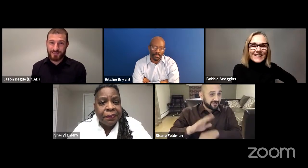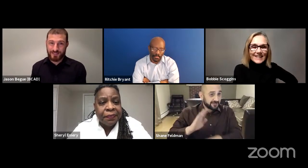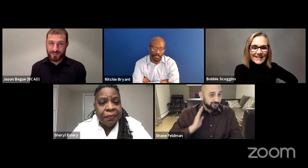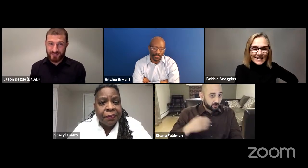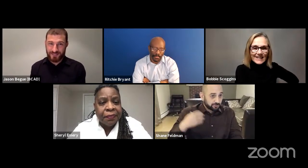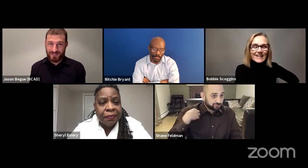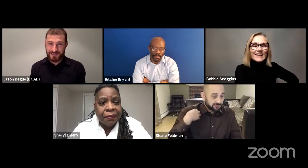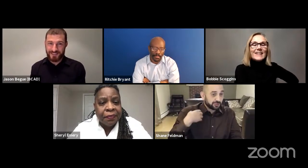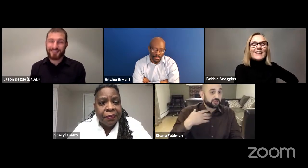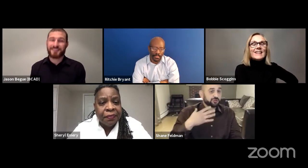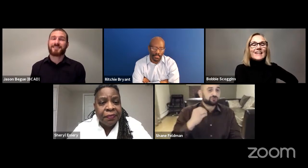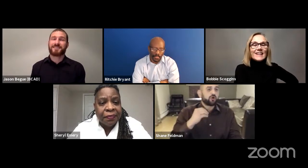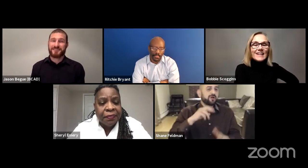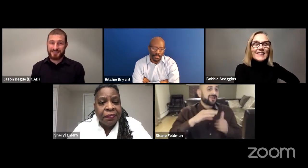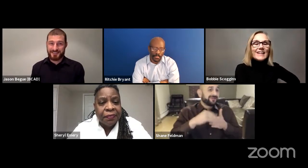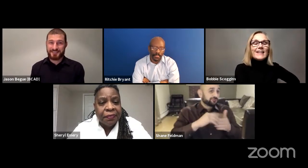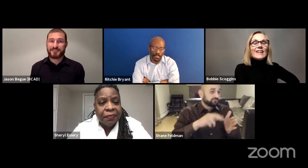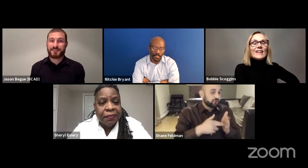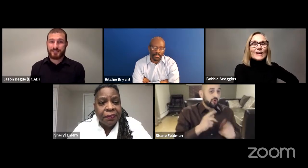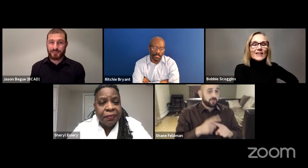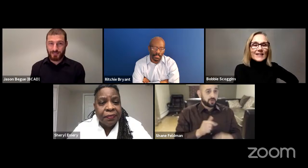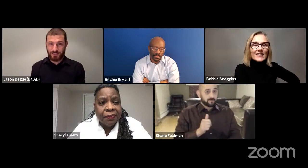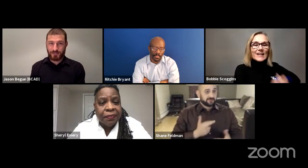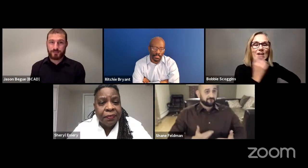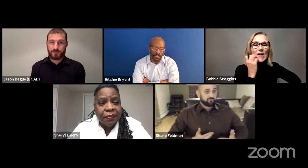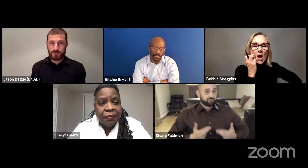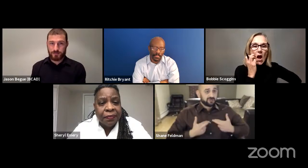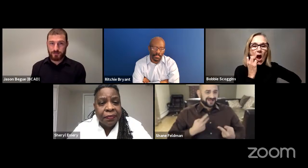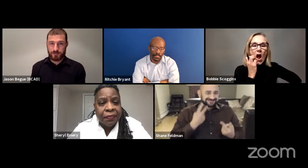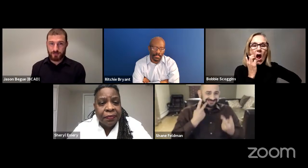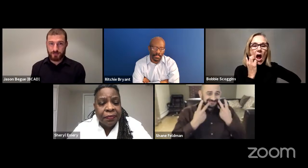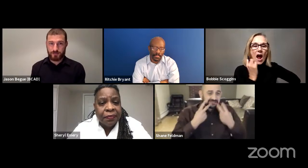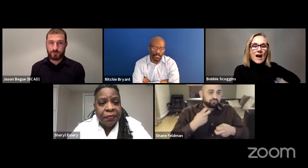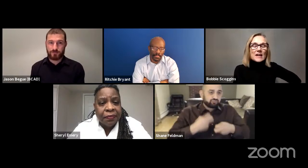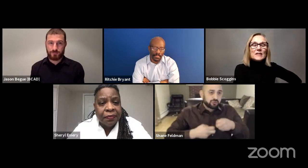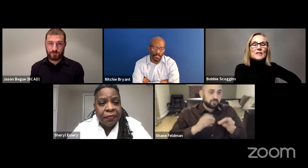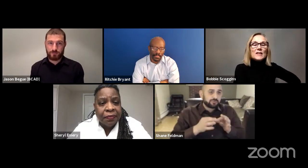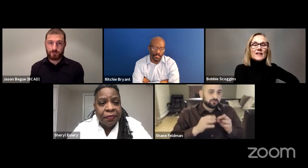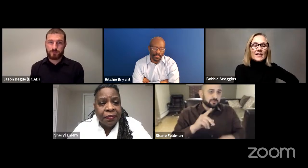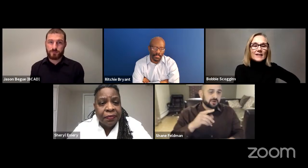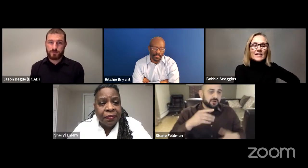of MSD. I was also an advisory board chair in the past. So myself having been a resident,